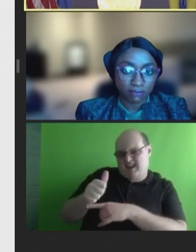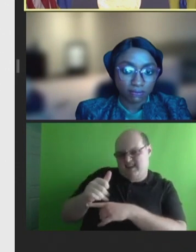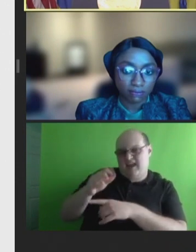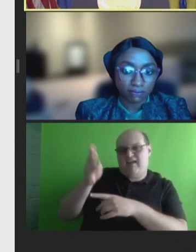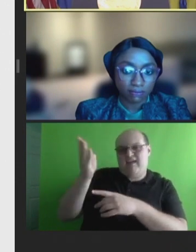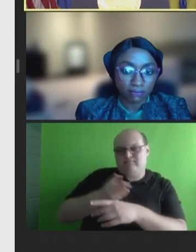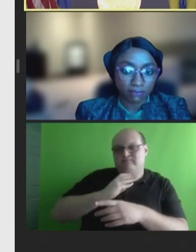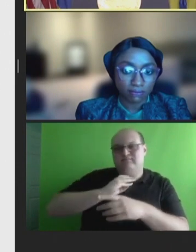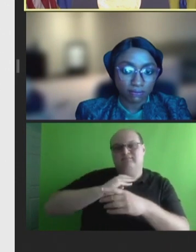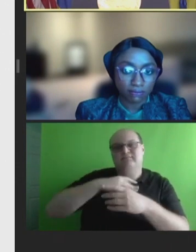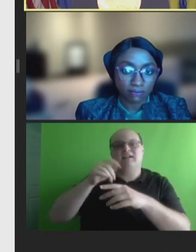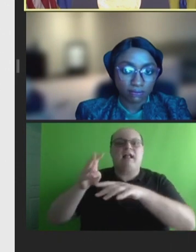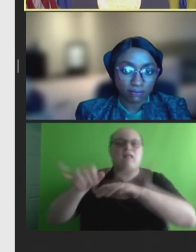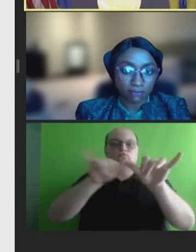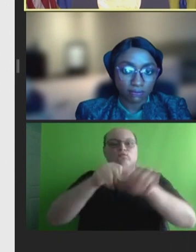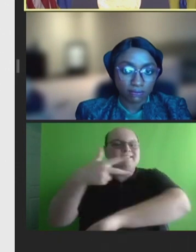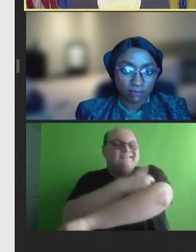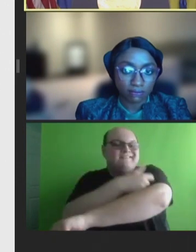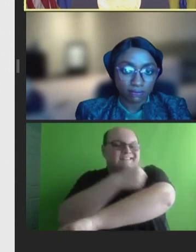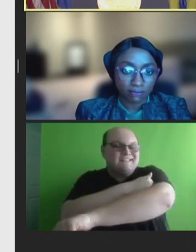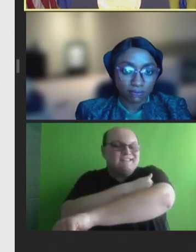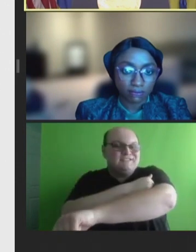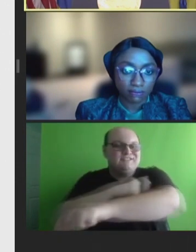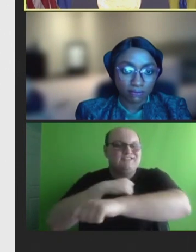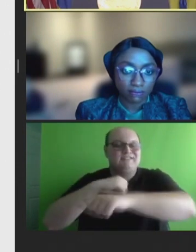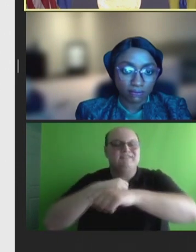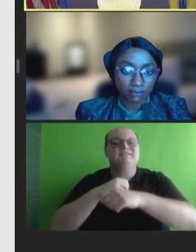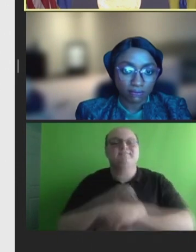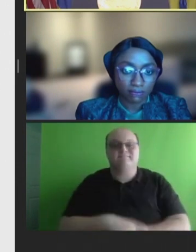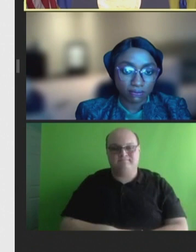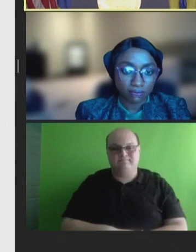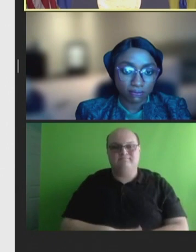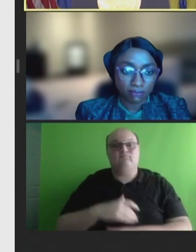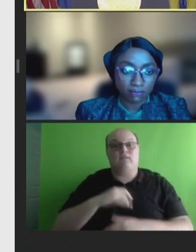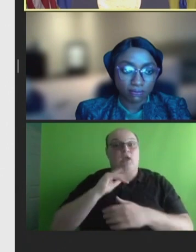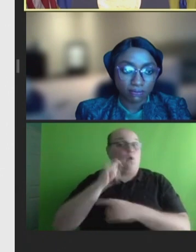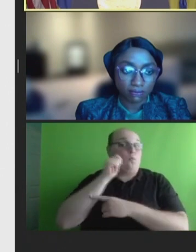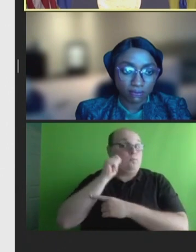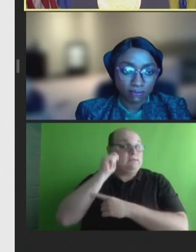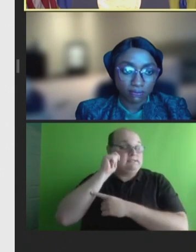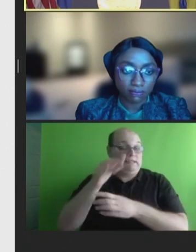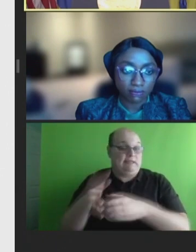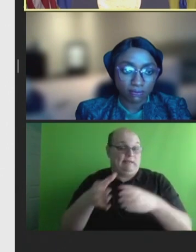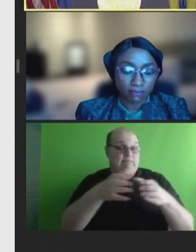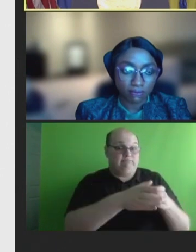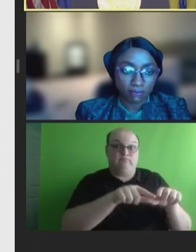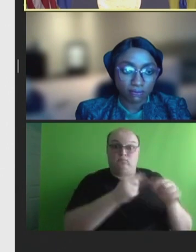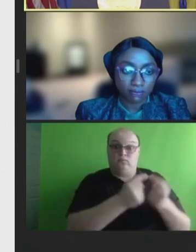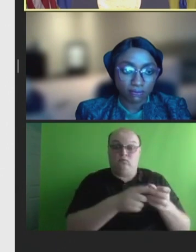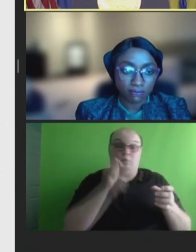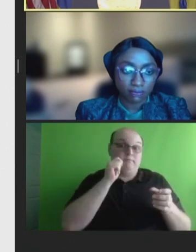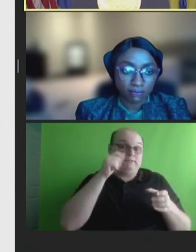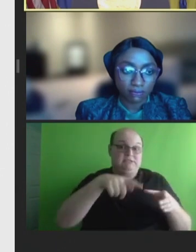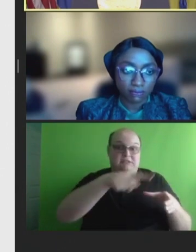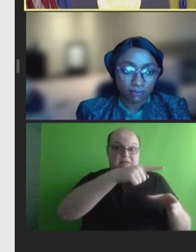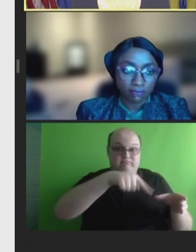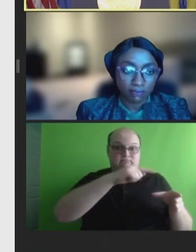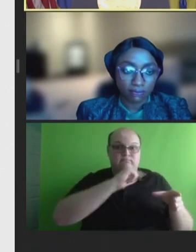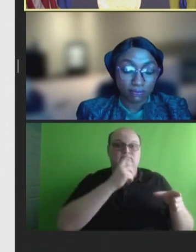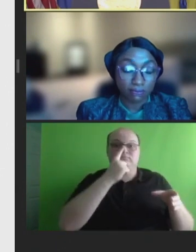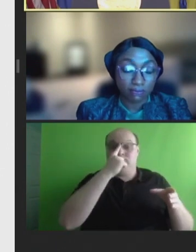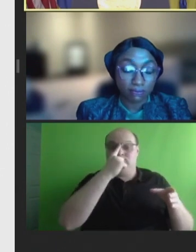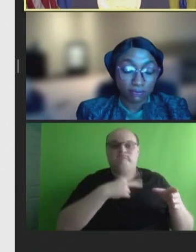So, then when we go and look -- we look at adolescents. We see -- we saw similar declines